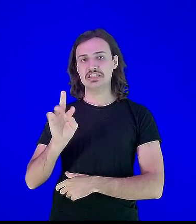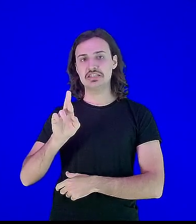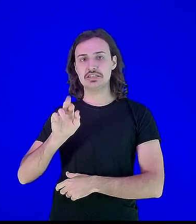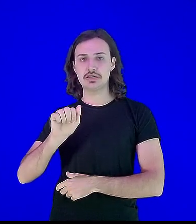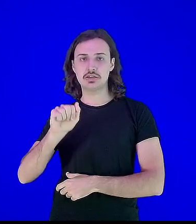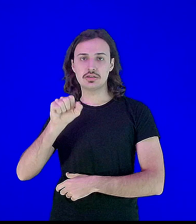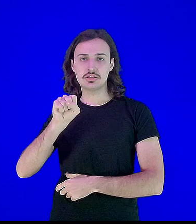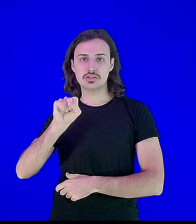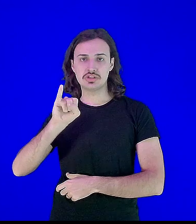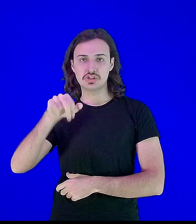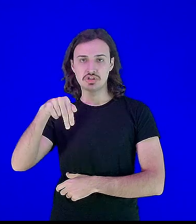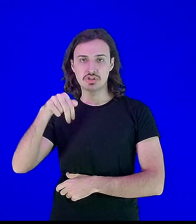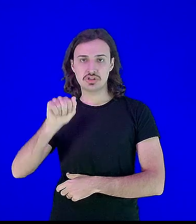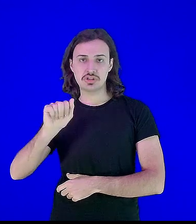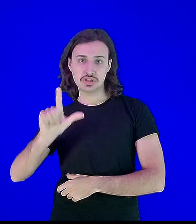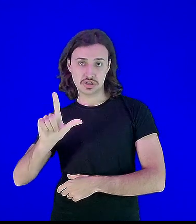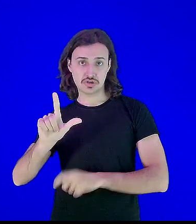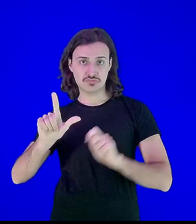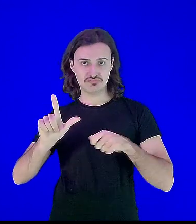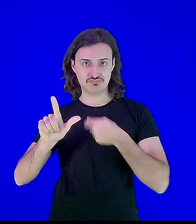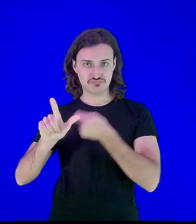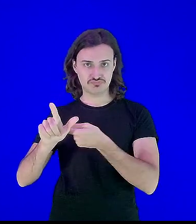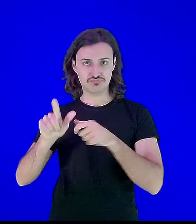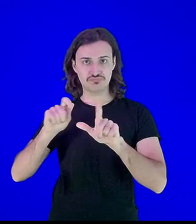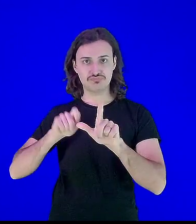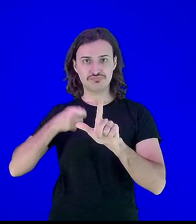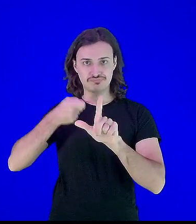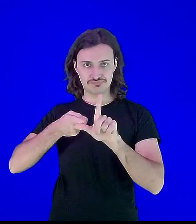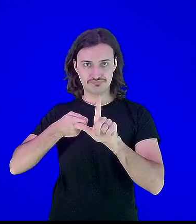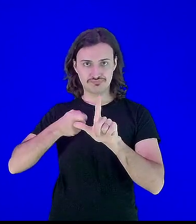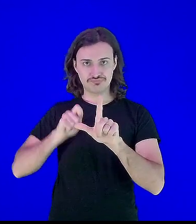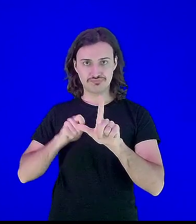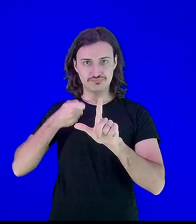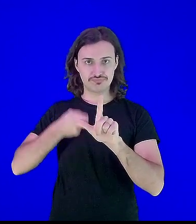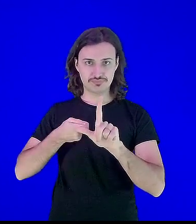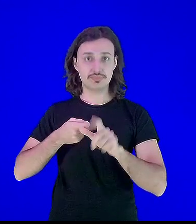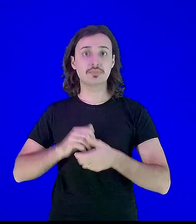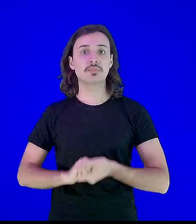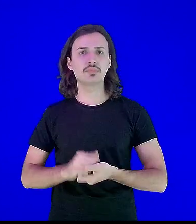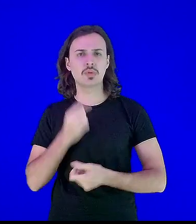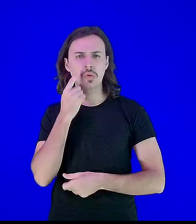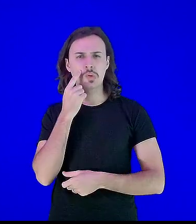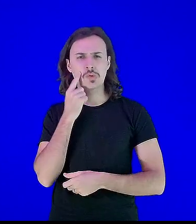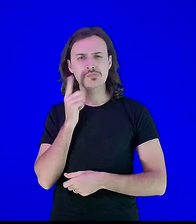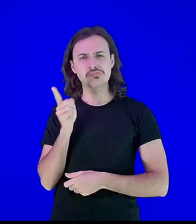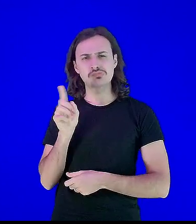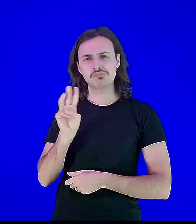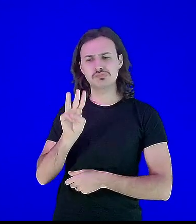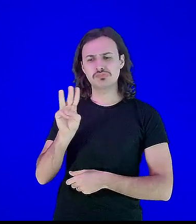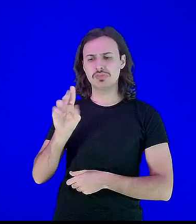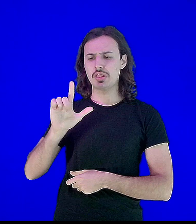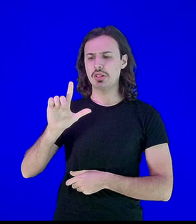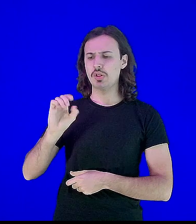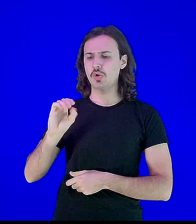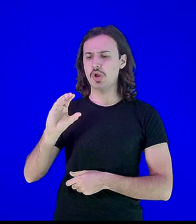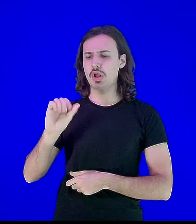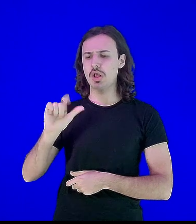right right now you will see localhost but, currently, LetraSinal is accessible